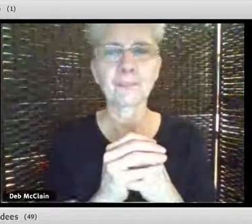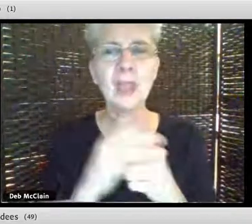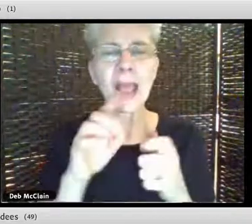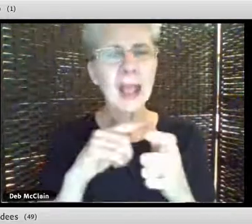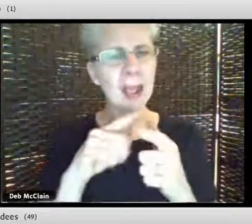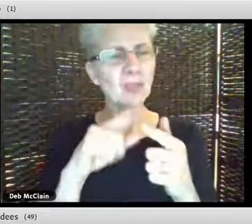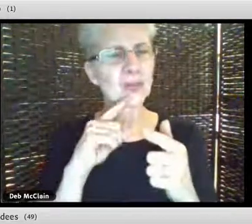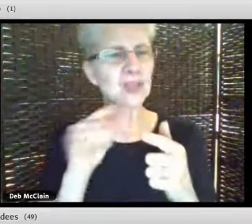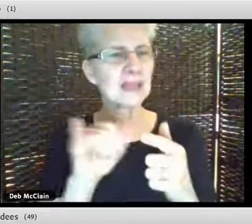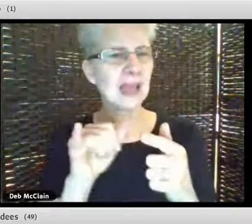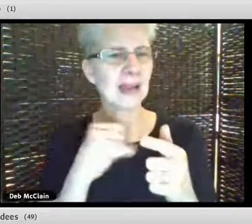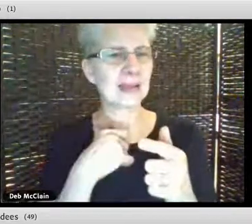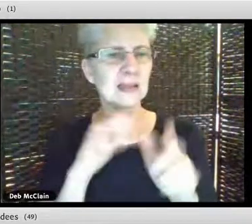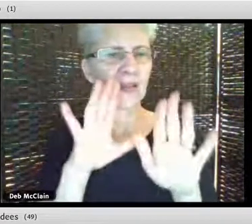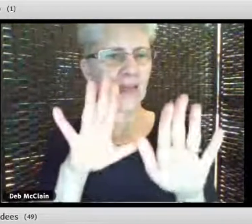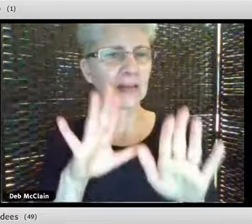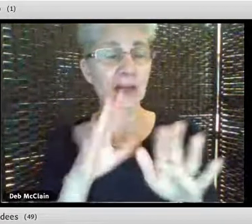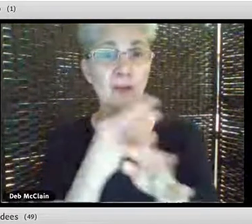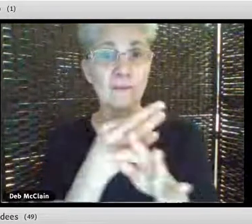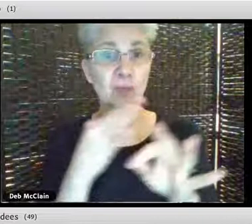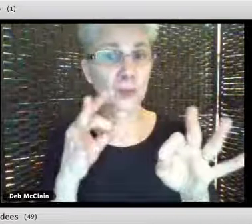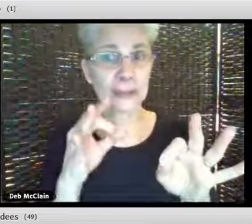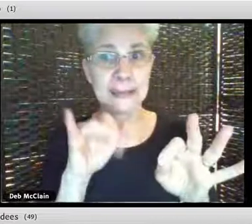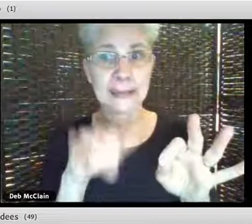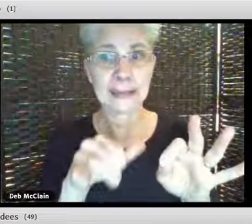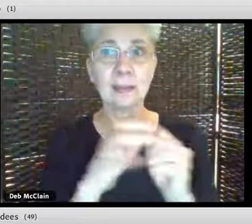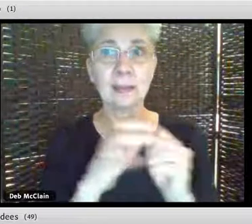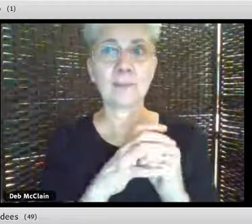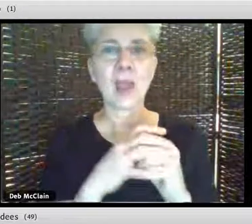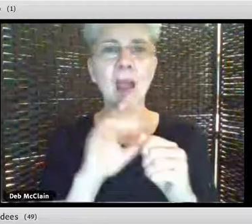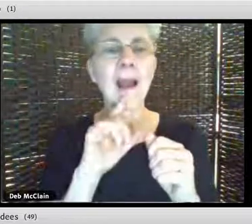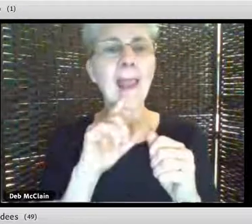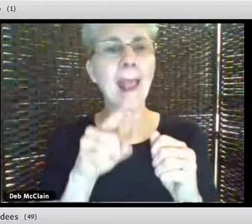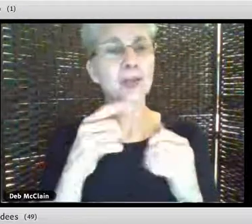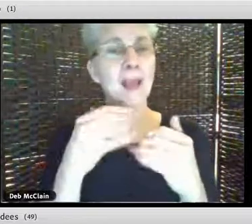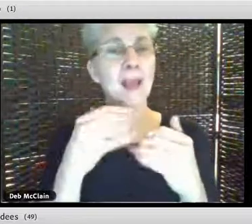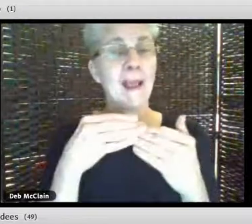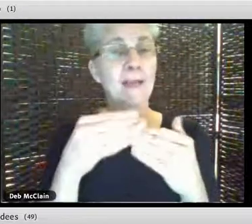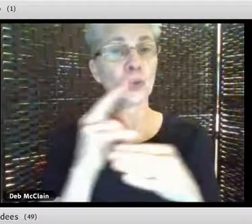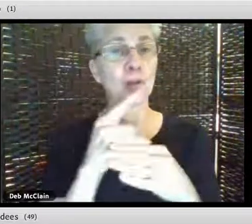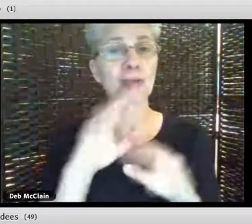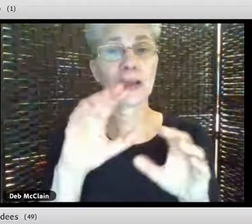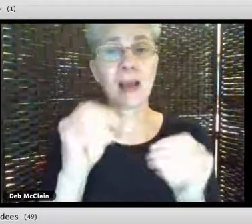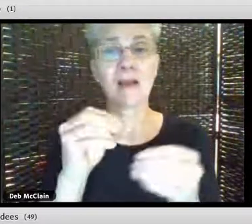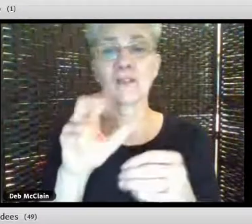like I said, it's fantastic it's free, and I actually -- After using Office 365 at work,